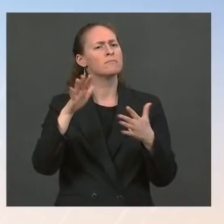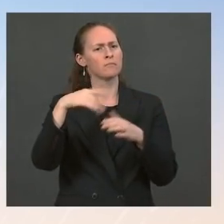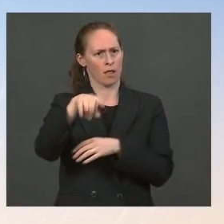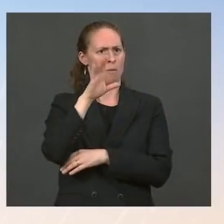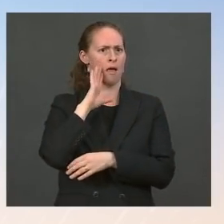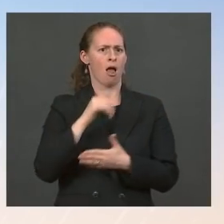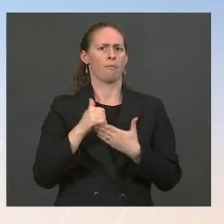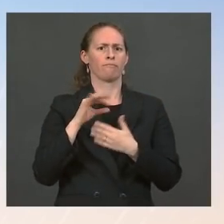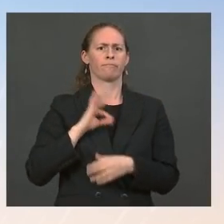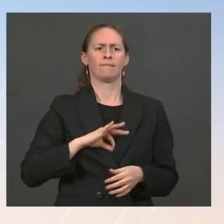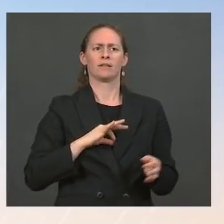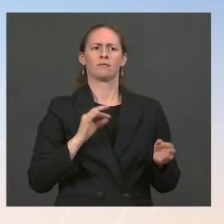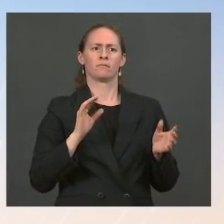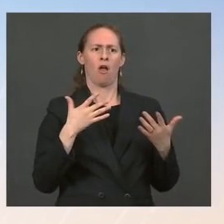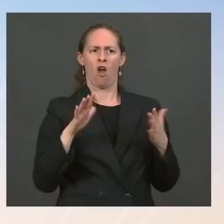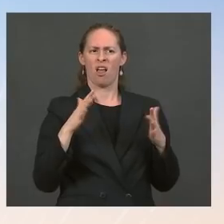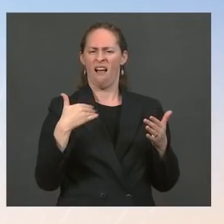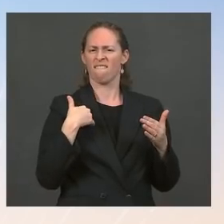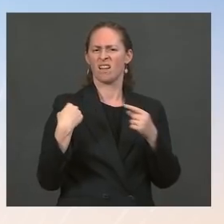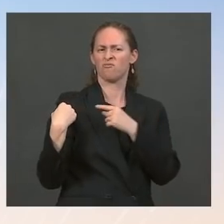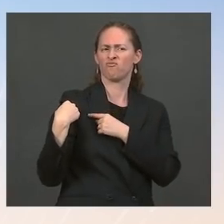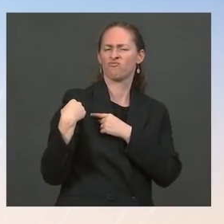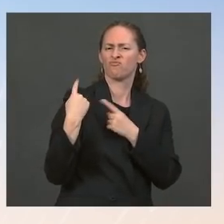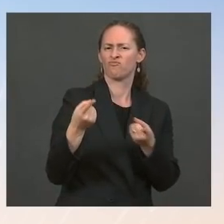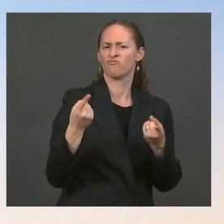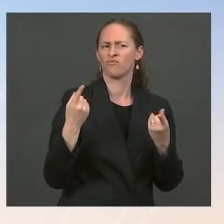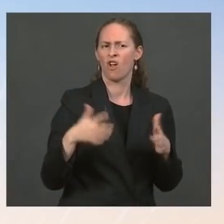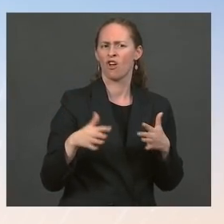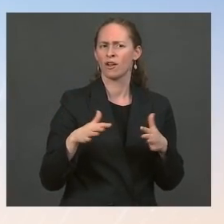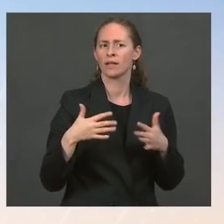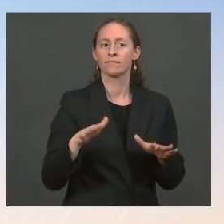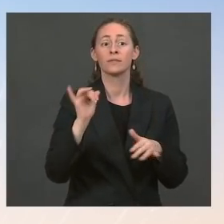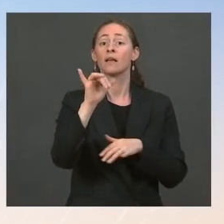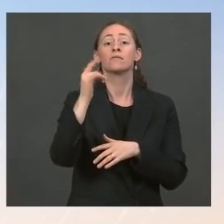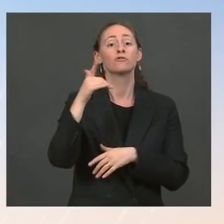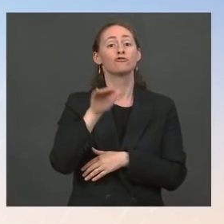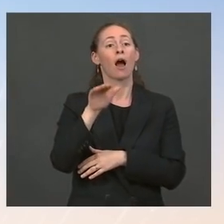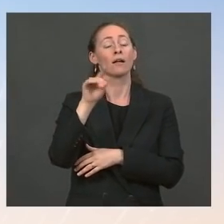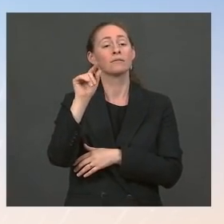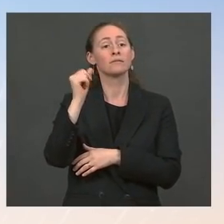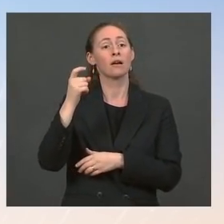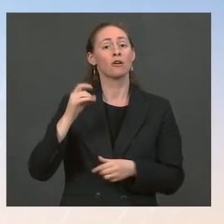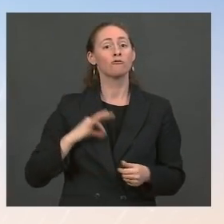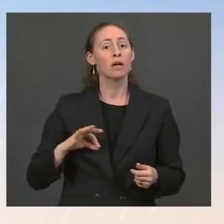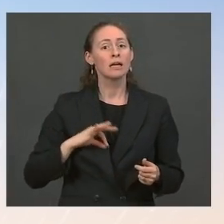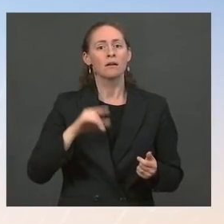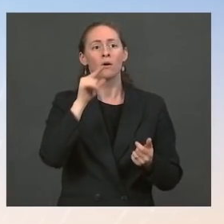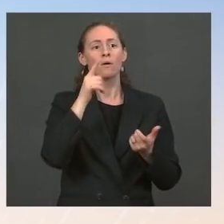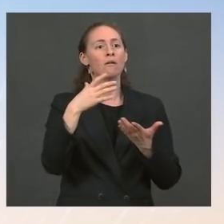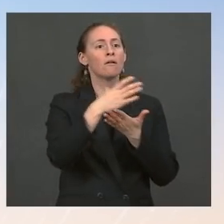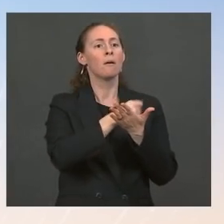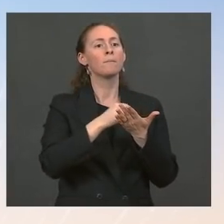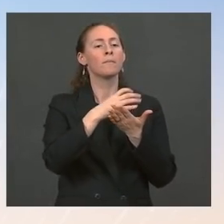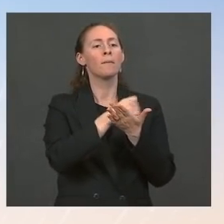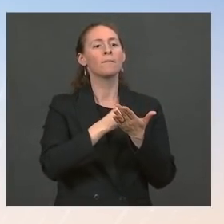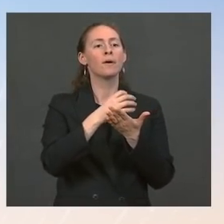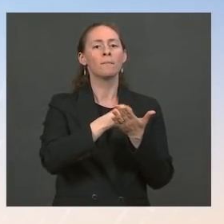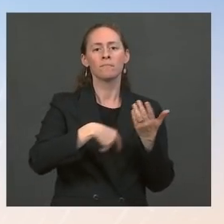as they already have since the President took office -- whether it's the Child Tax Credit, Earned Income Tax Credit, other proposals that --